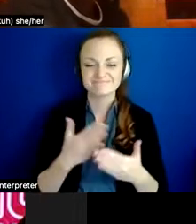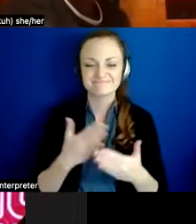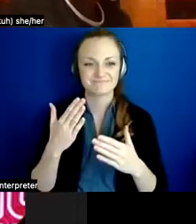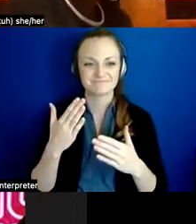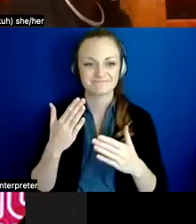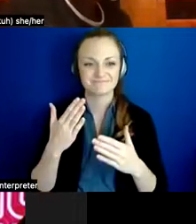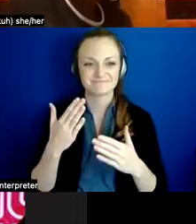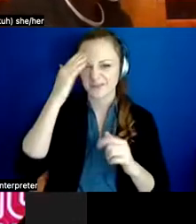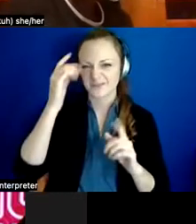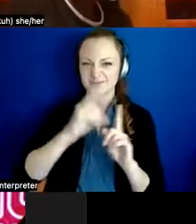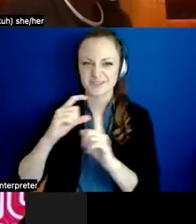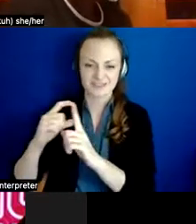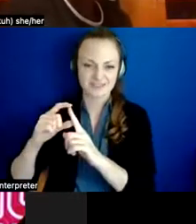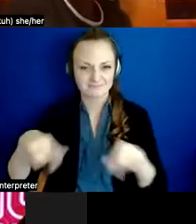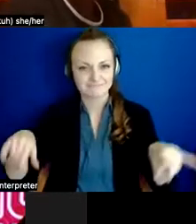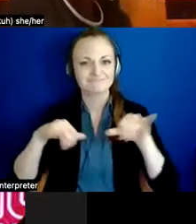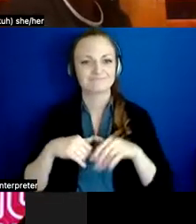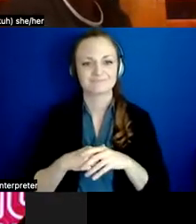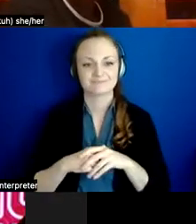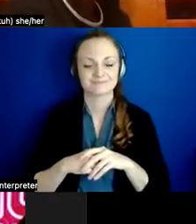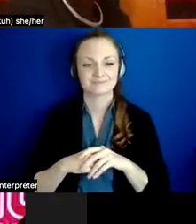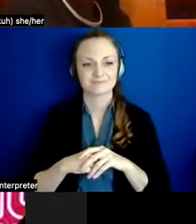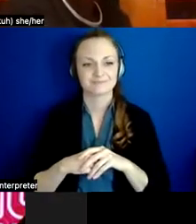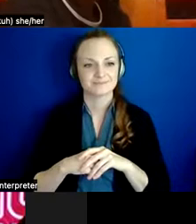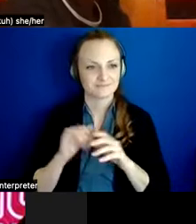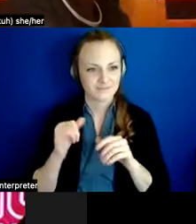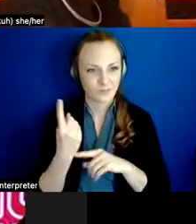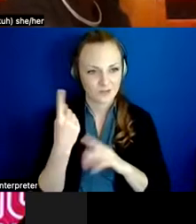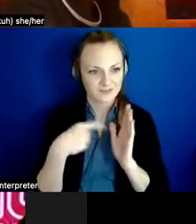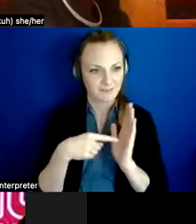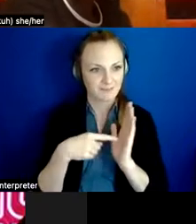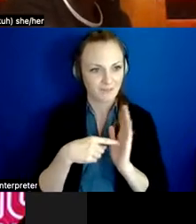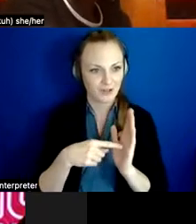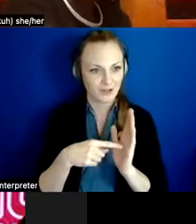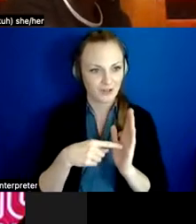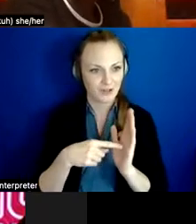20:12:55 This is just one example, but here's your next year in Jerusalem page.